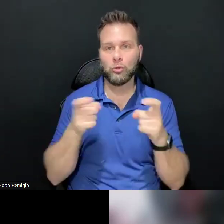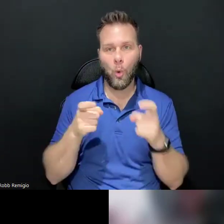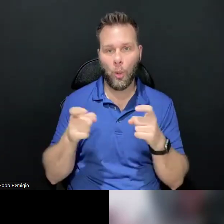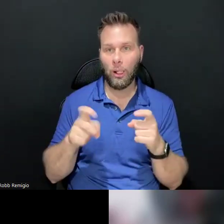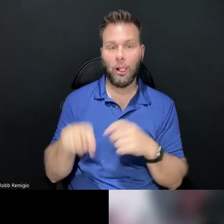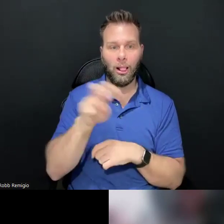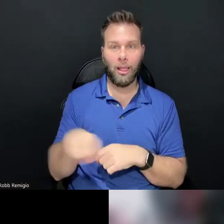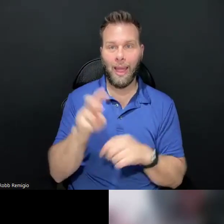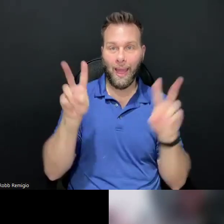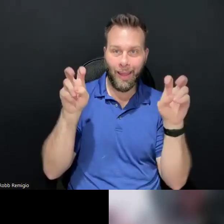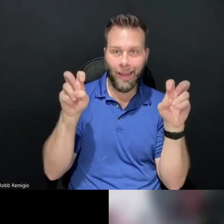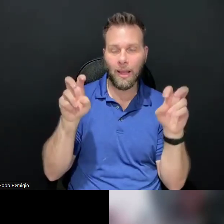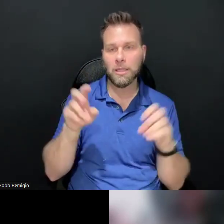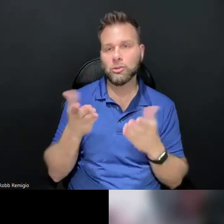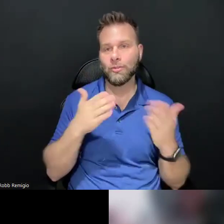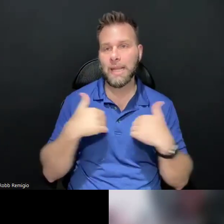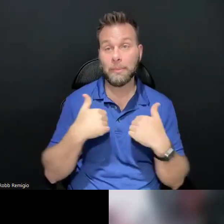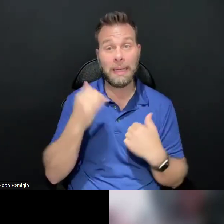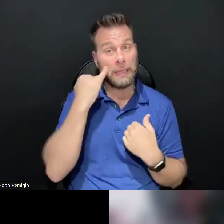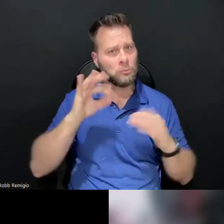That is an out of control pet being passed off as a Service